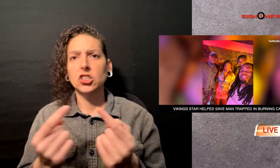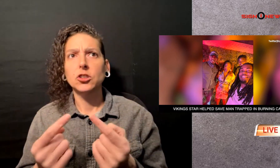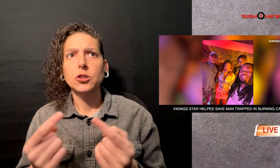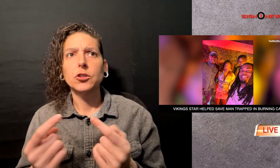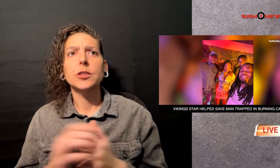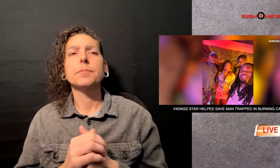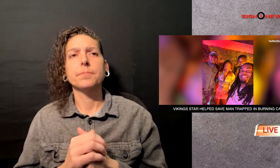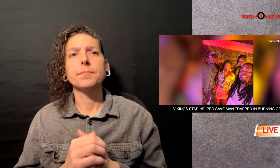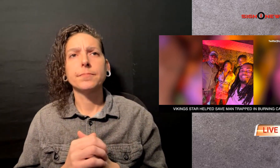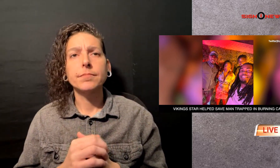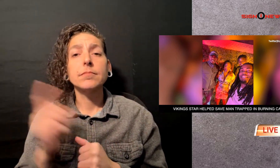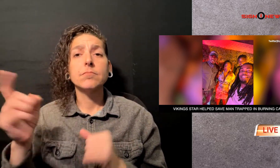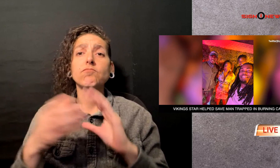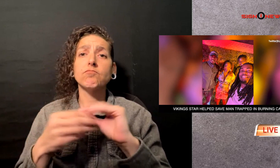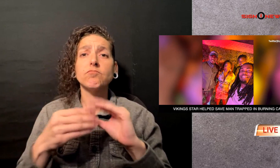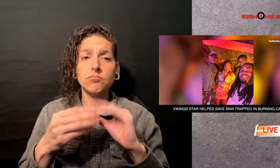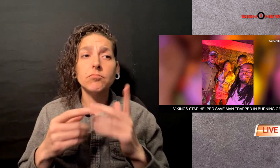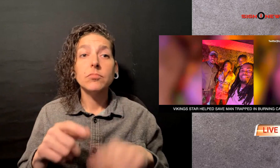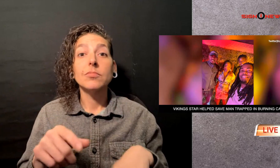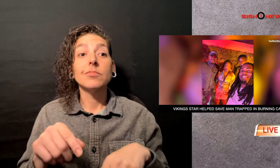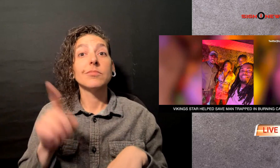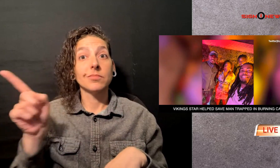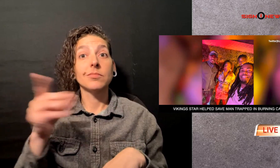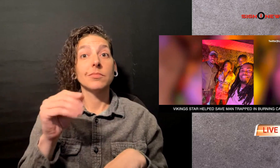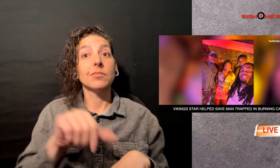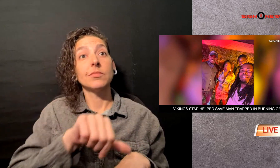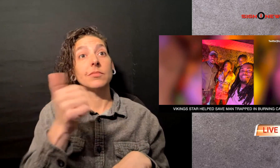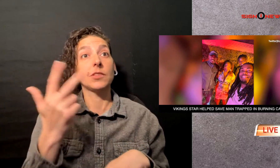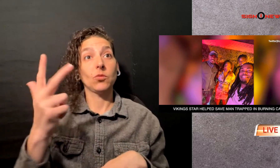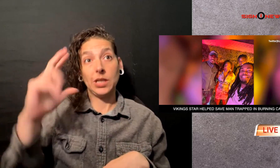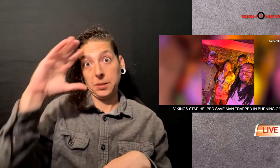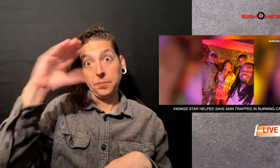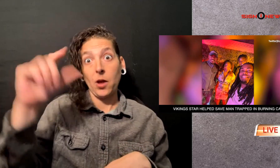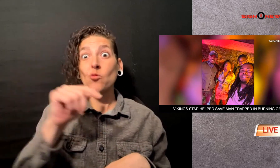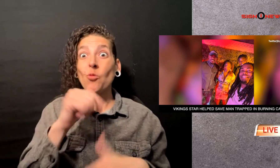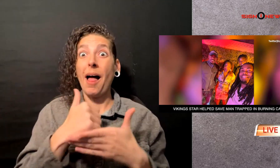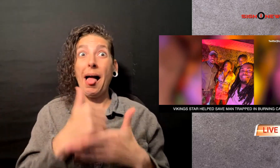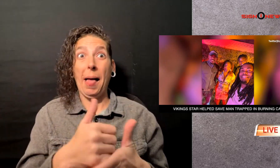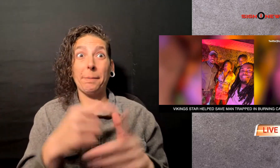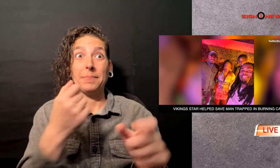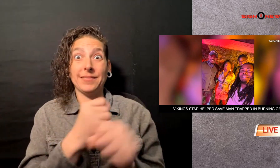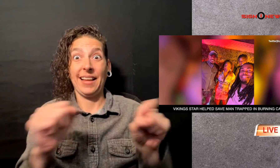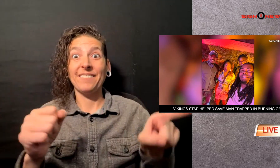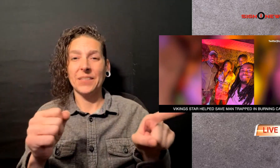he said he and the three people who helped saved him plan to visit him at the hospital